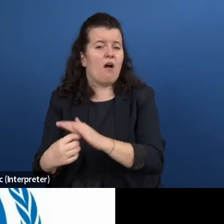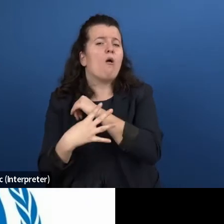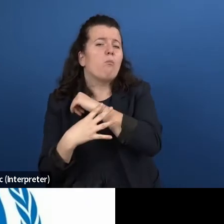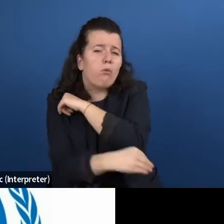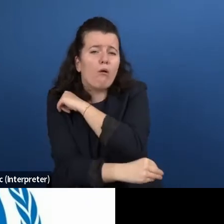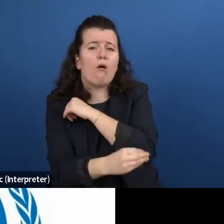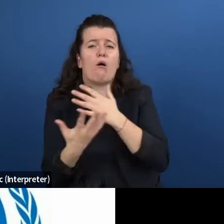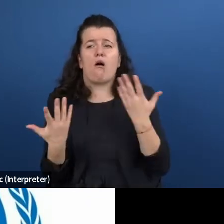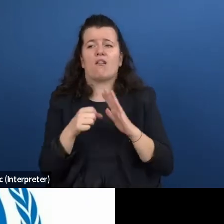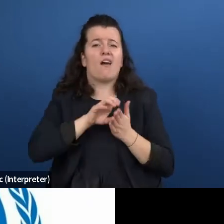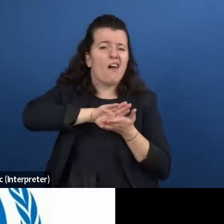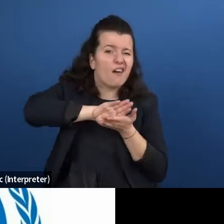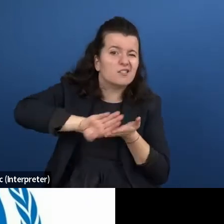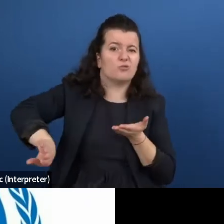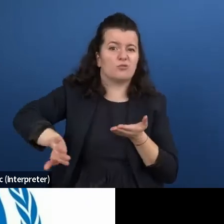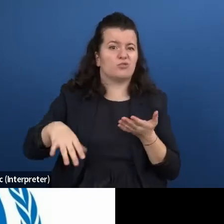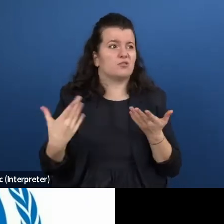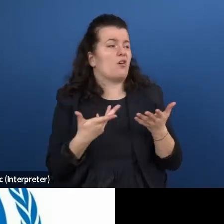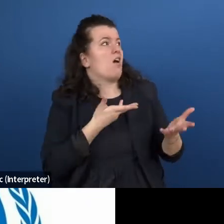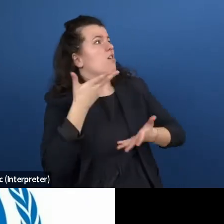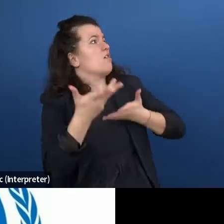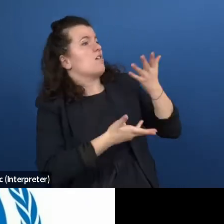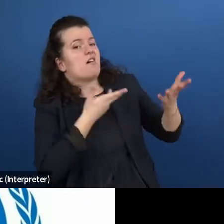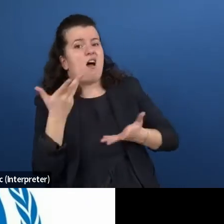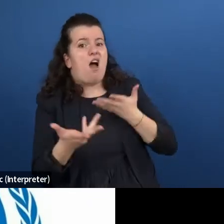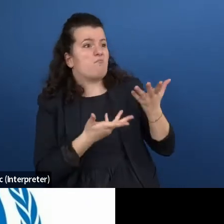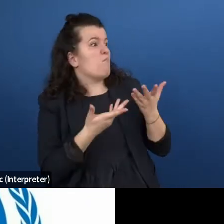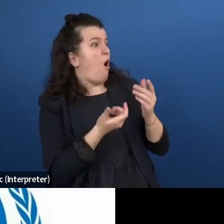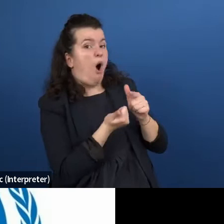which heightens and increase risks of trafficking.